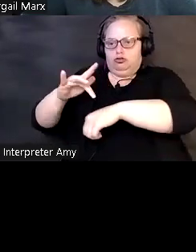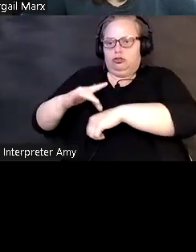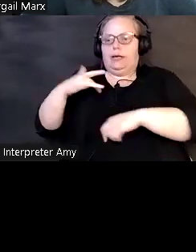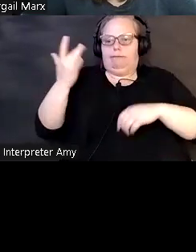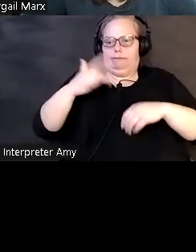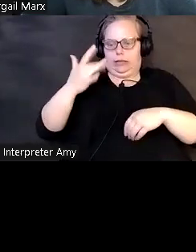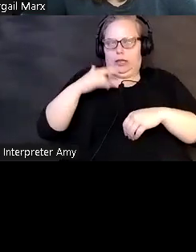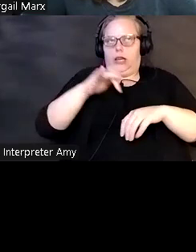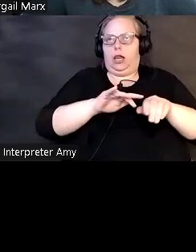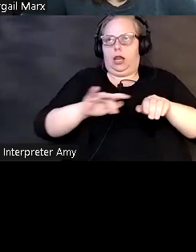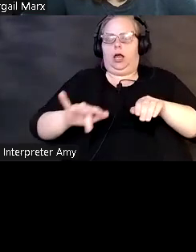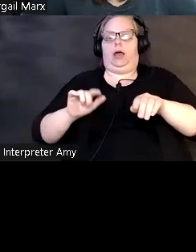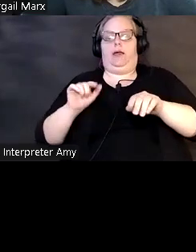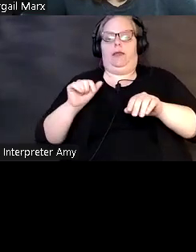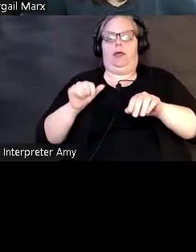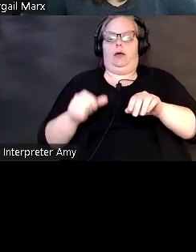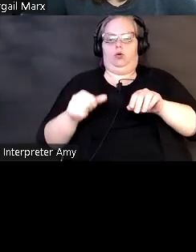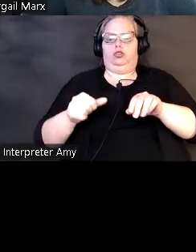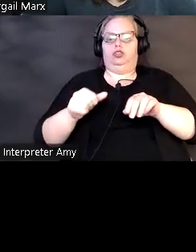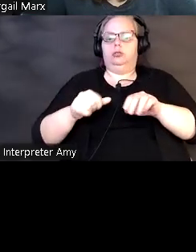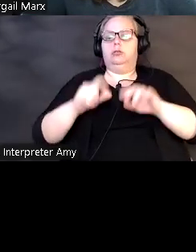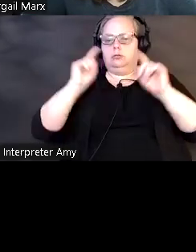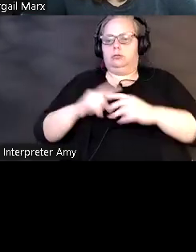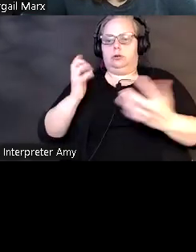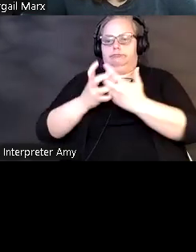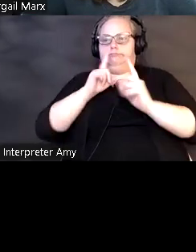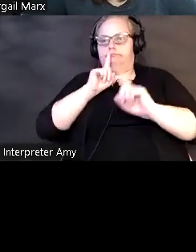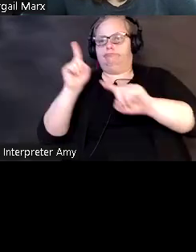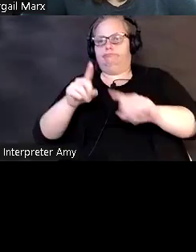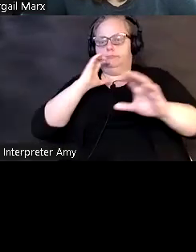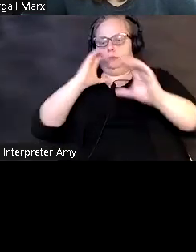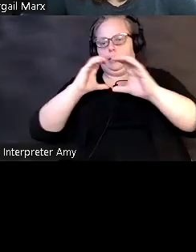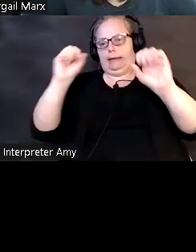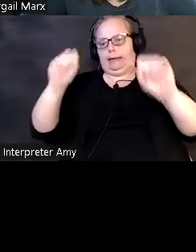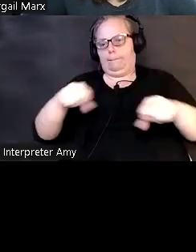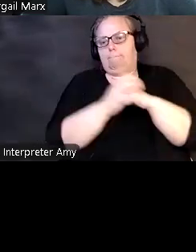and then they can push a button on the device in order to speak that message as well.